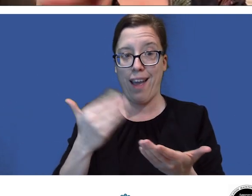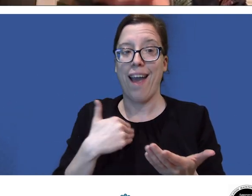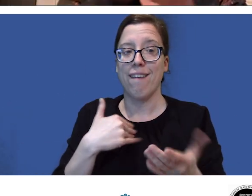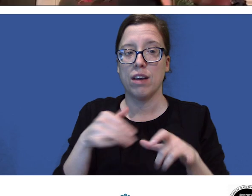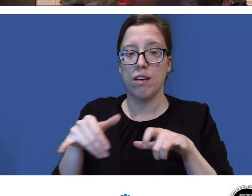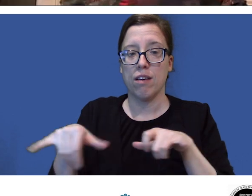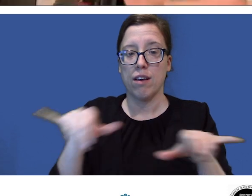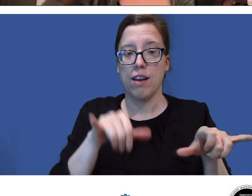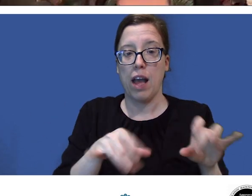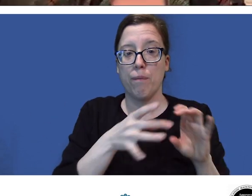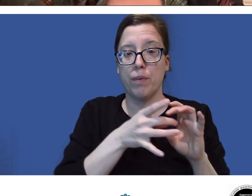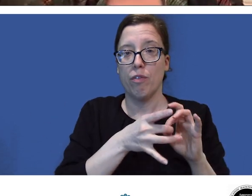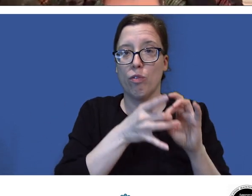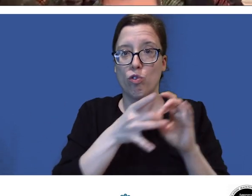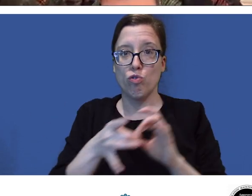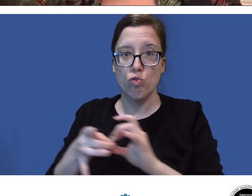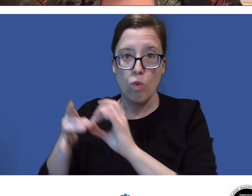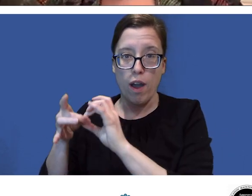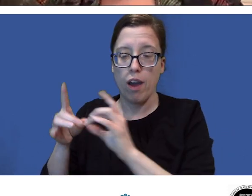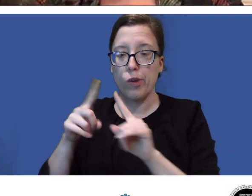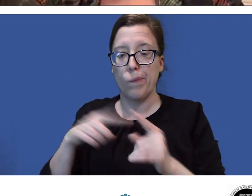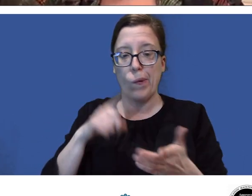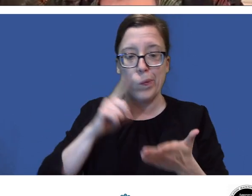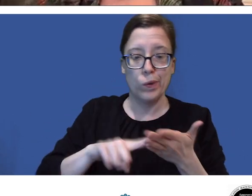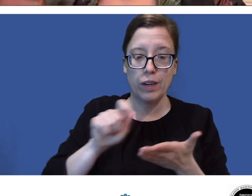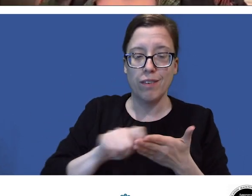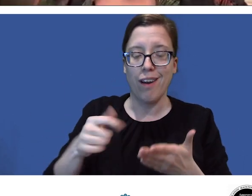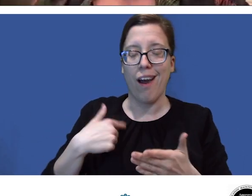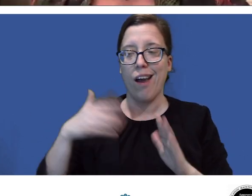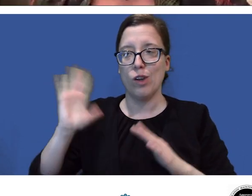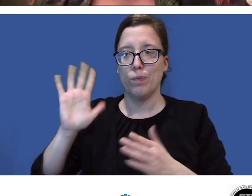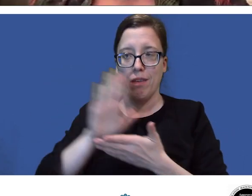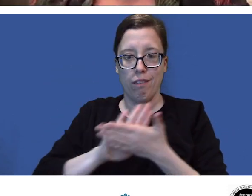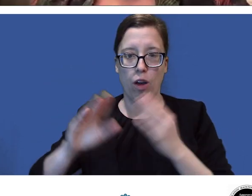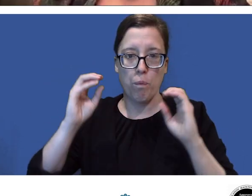goes through that's common in all of my research and writing, because I was a college professor at